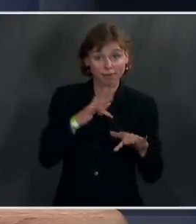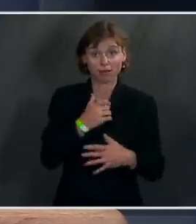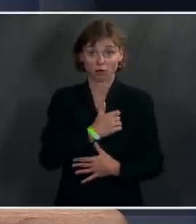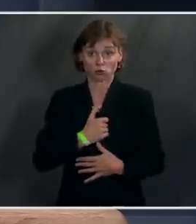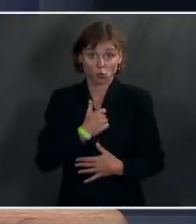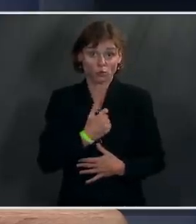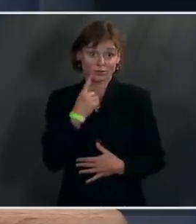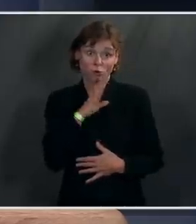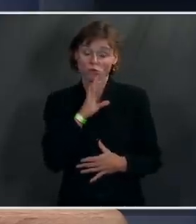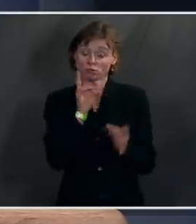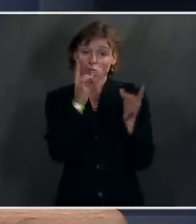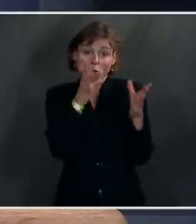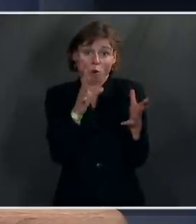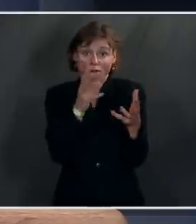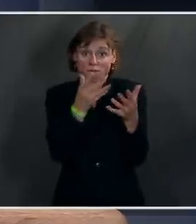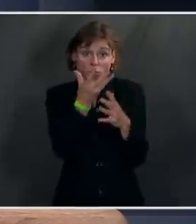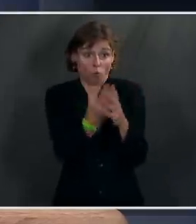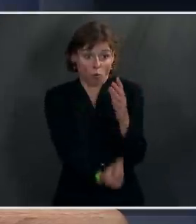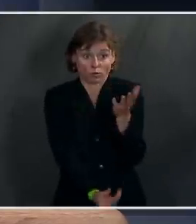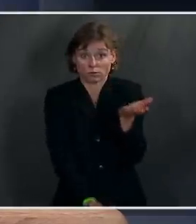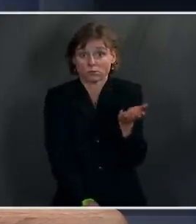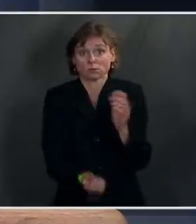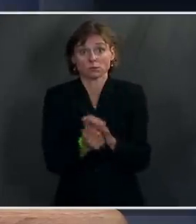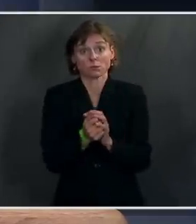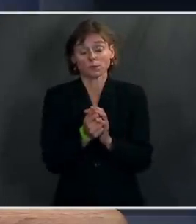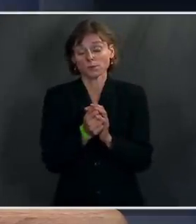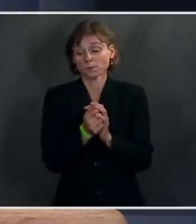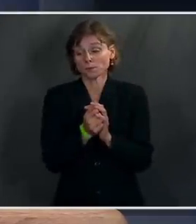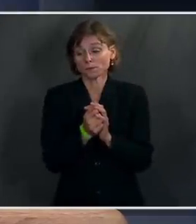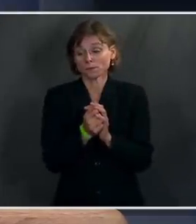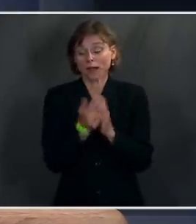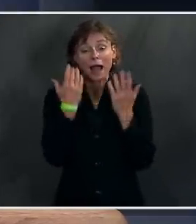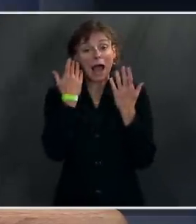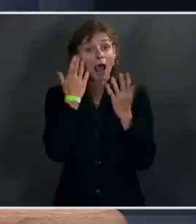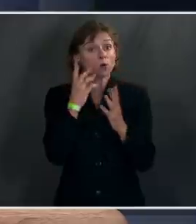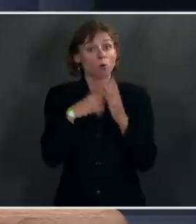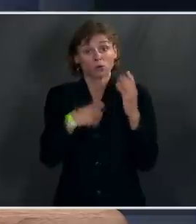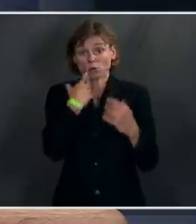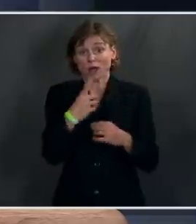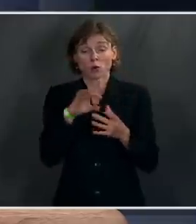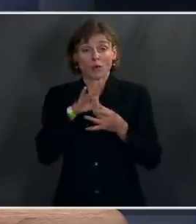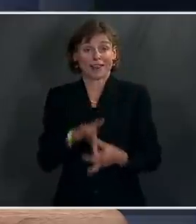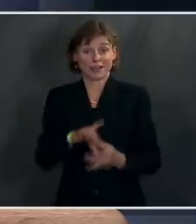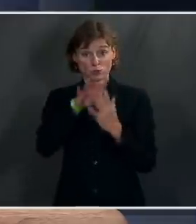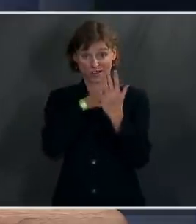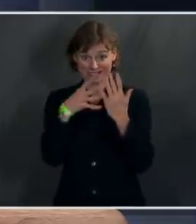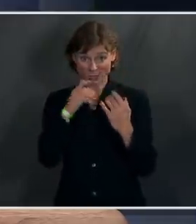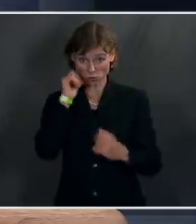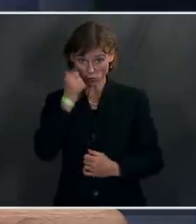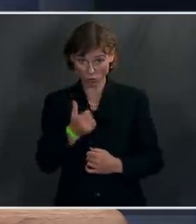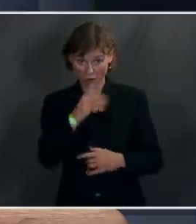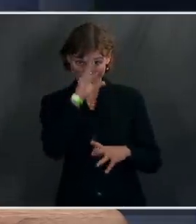I don't have anything to update in terms of his schedule tomorrow, but I expect we will have more of an update on that